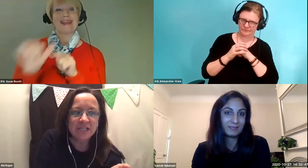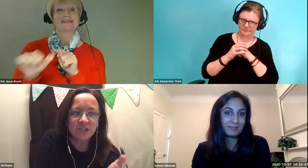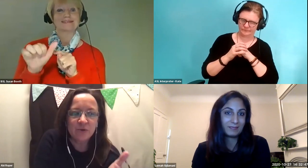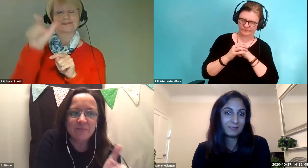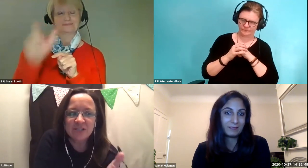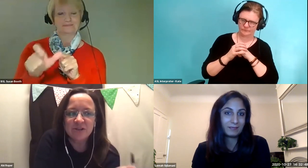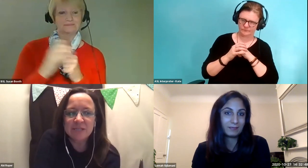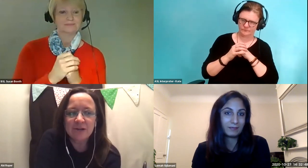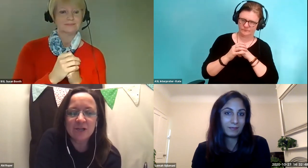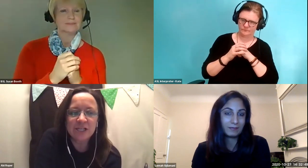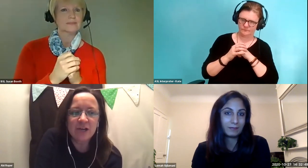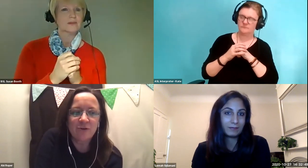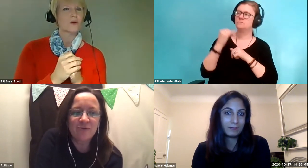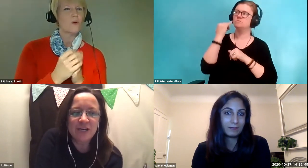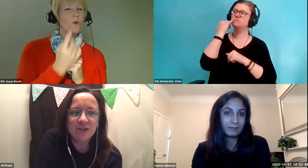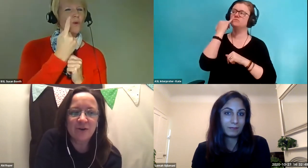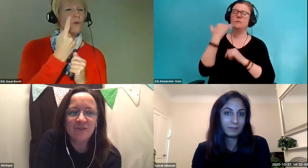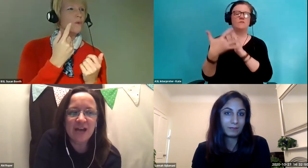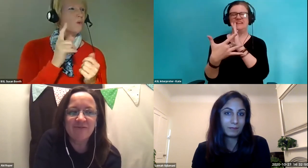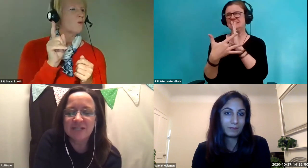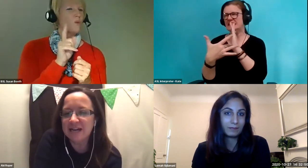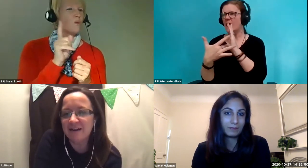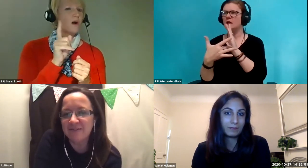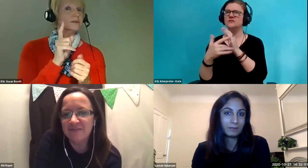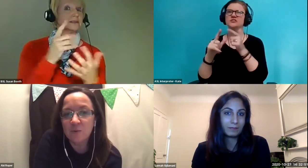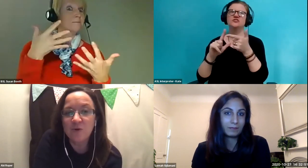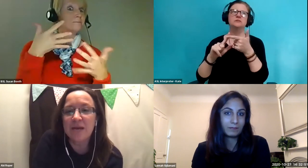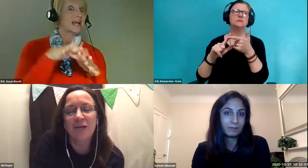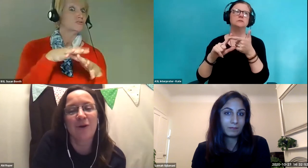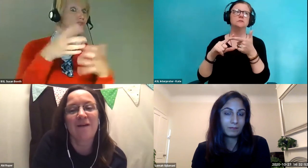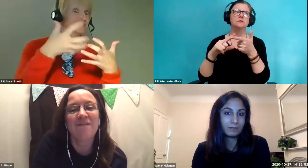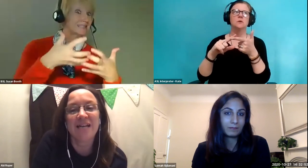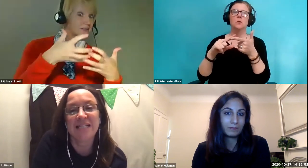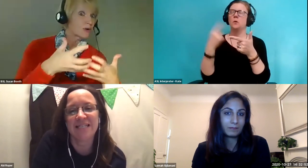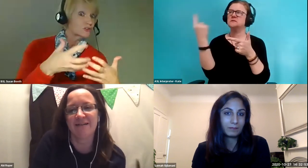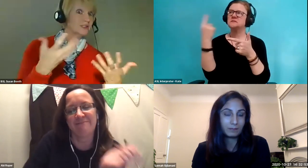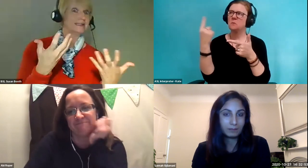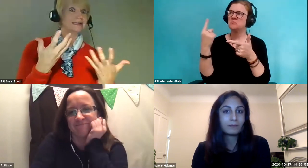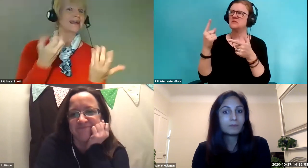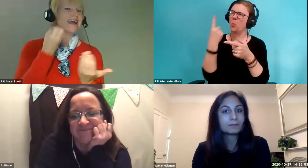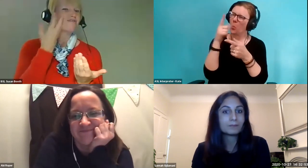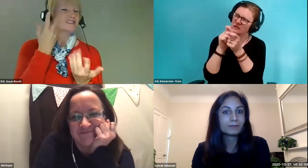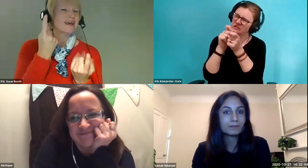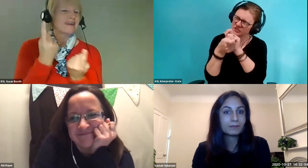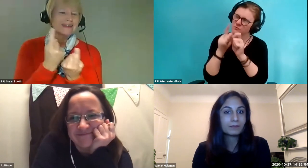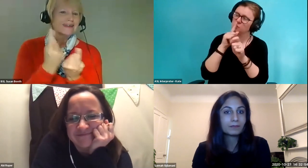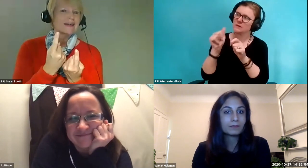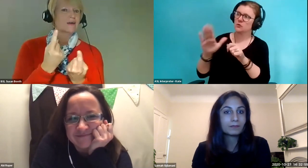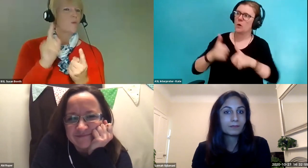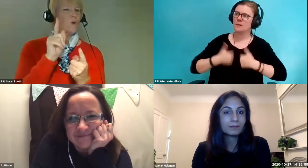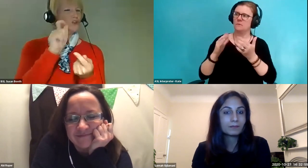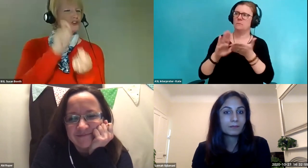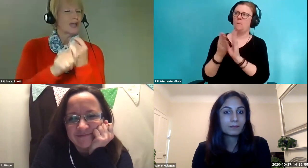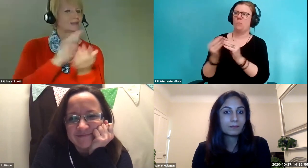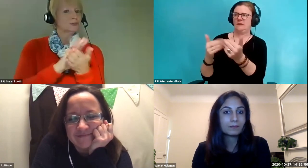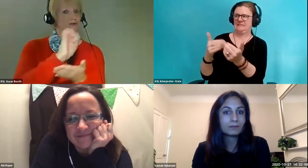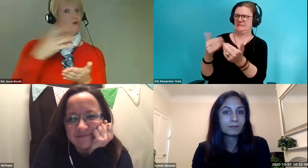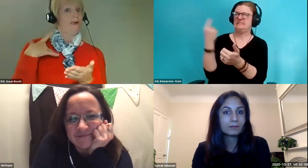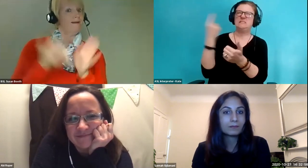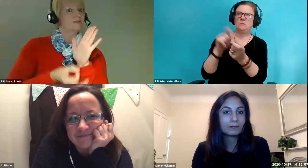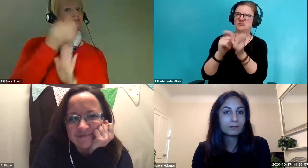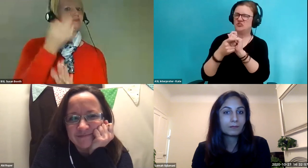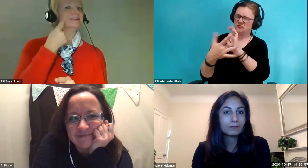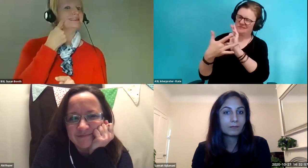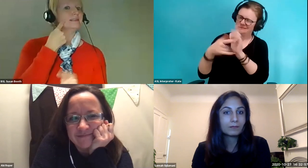to a mainstream technology or feature of everyday life would make your life easier